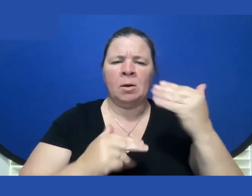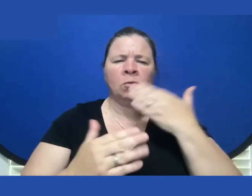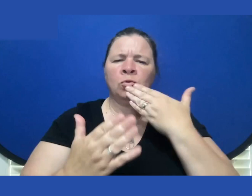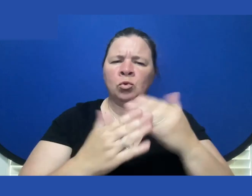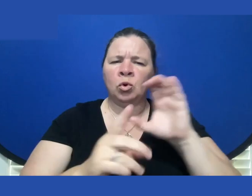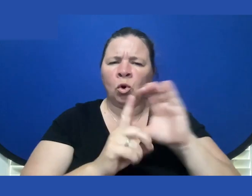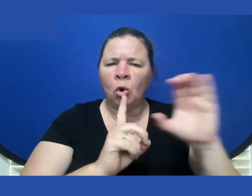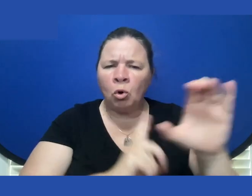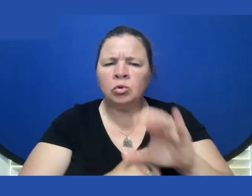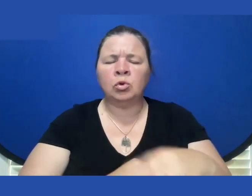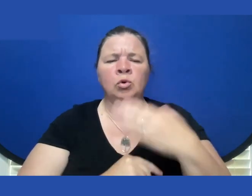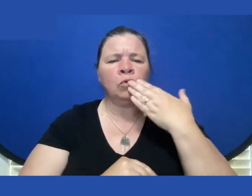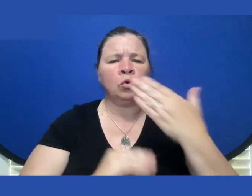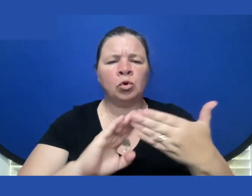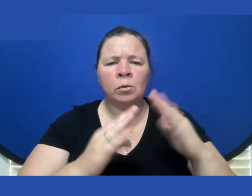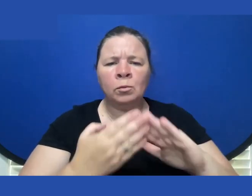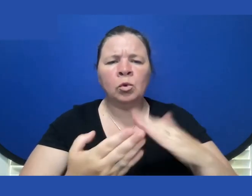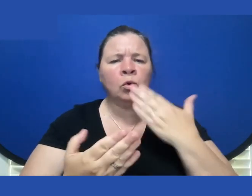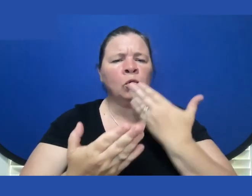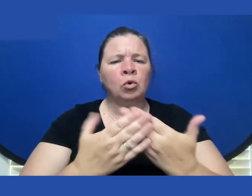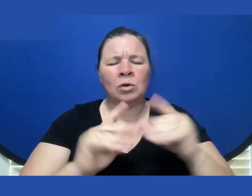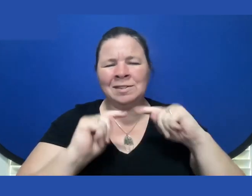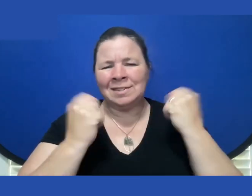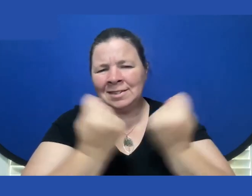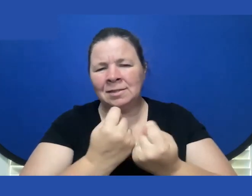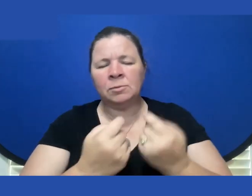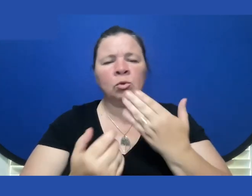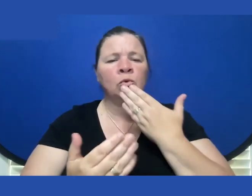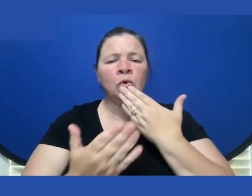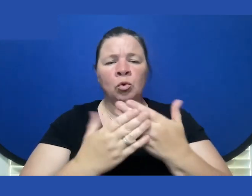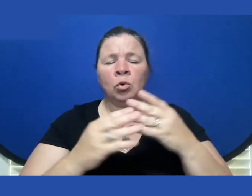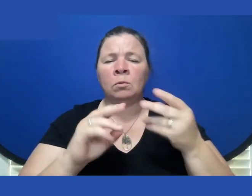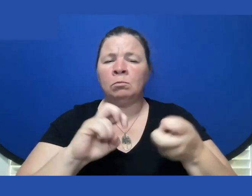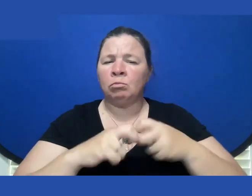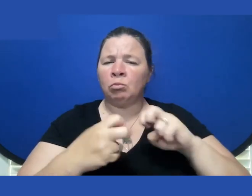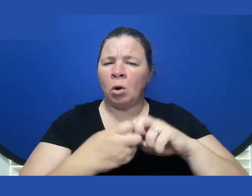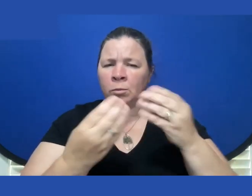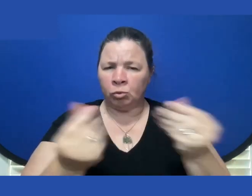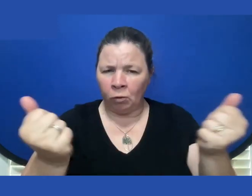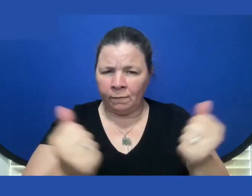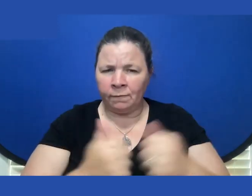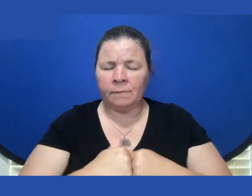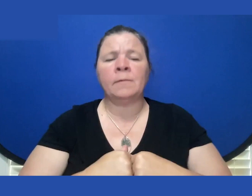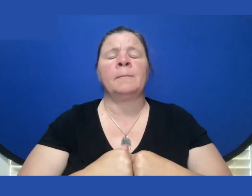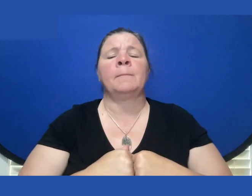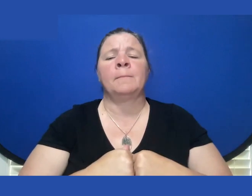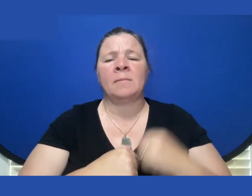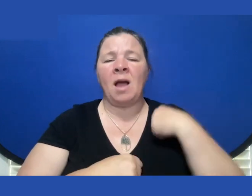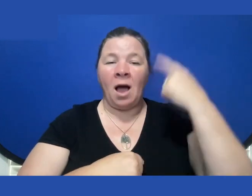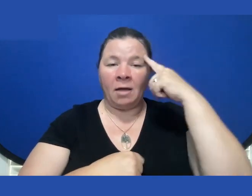great community, great teams, and great problem solving. And, I think that's really where I jumped off